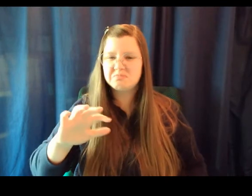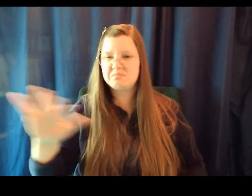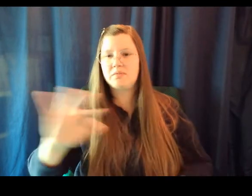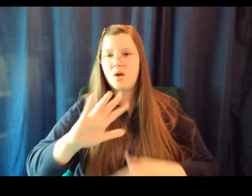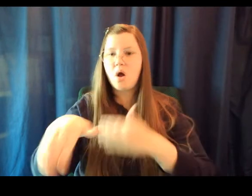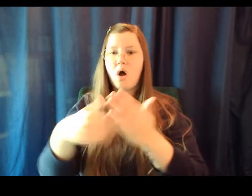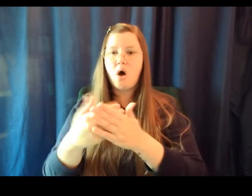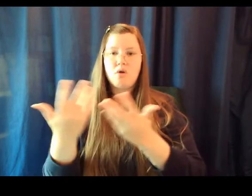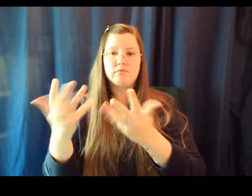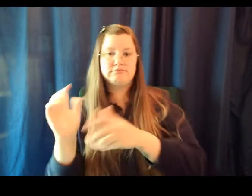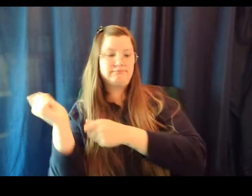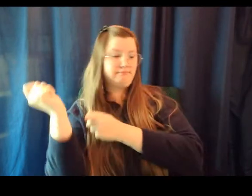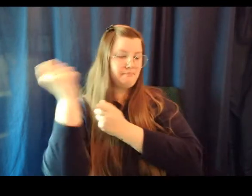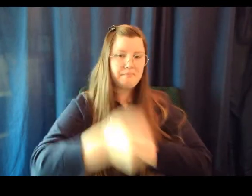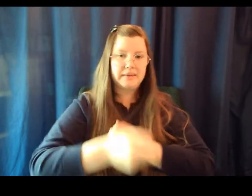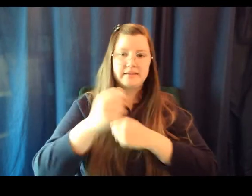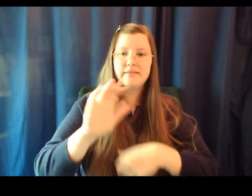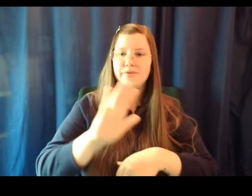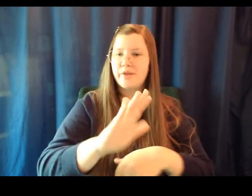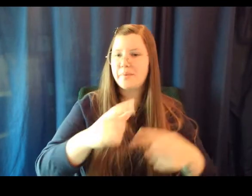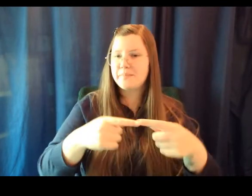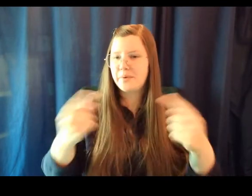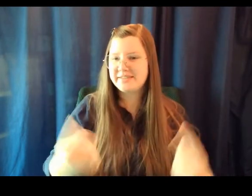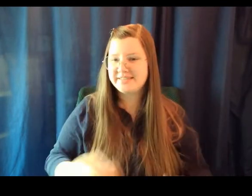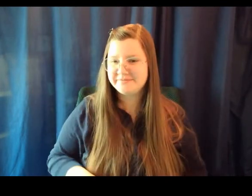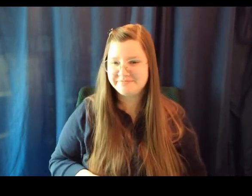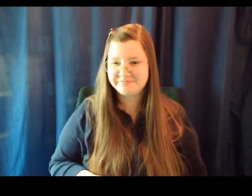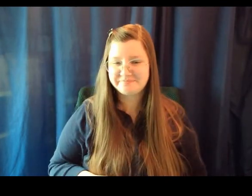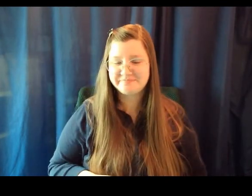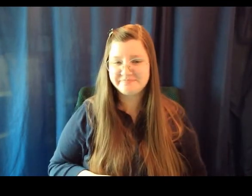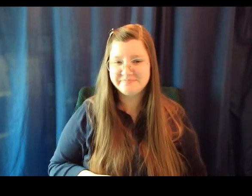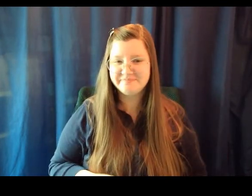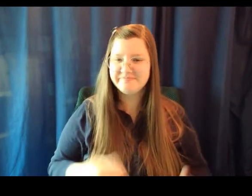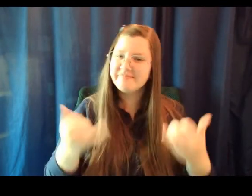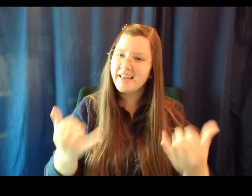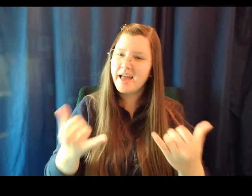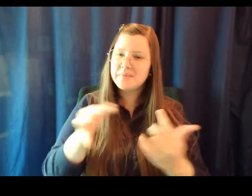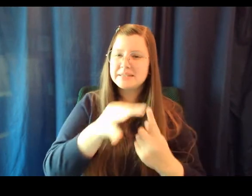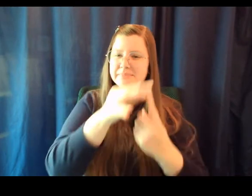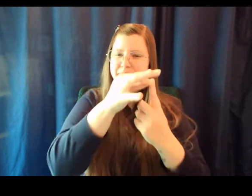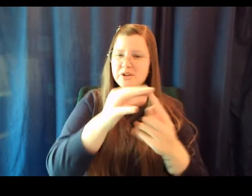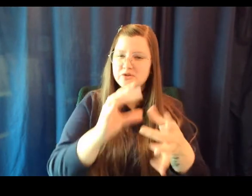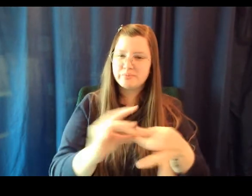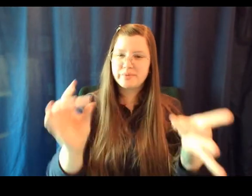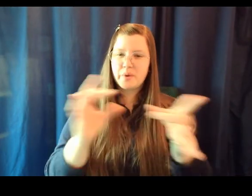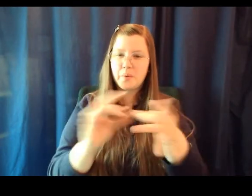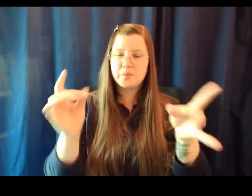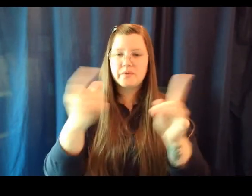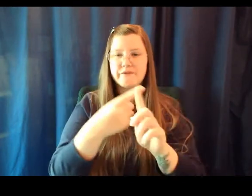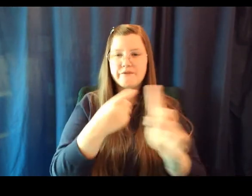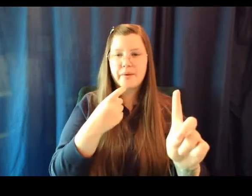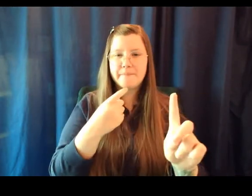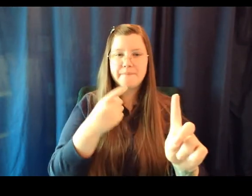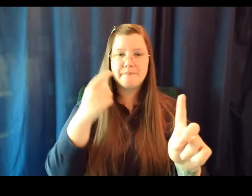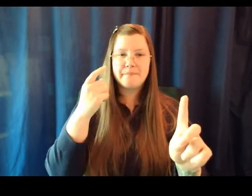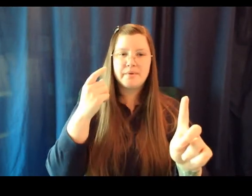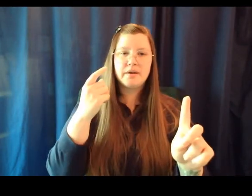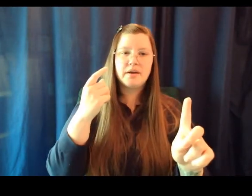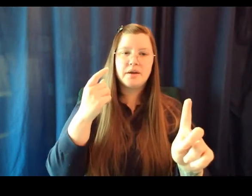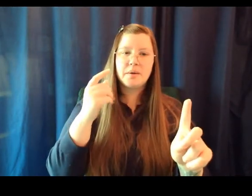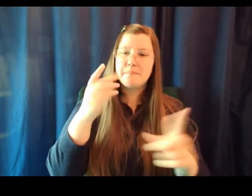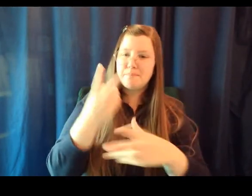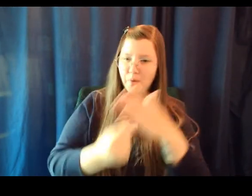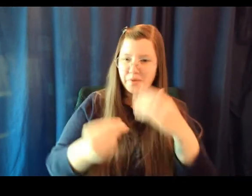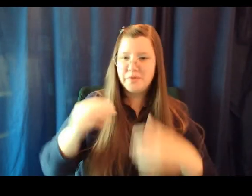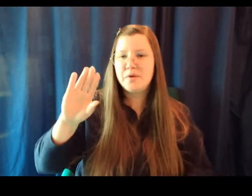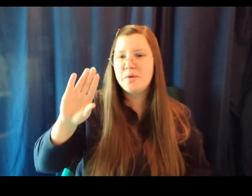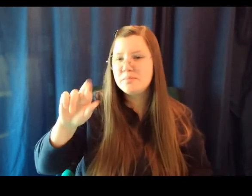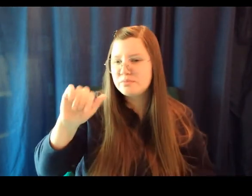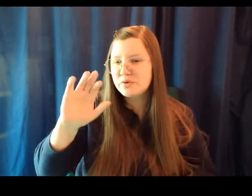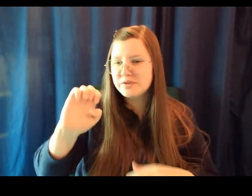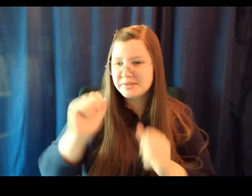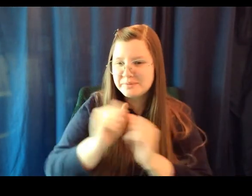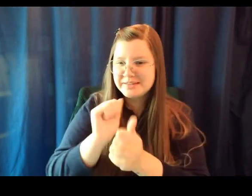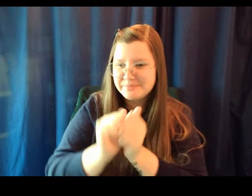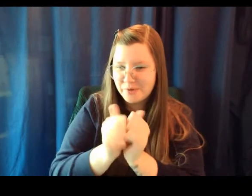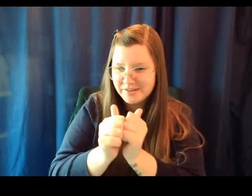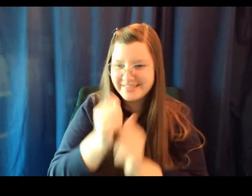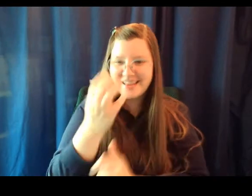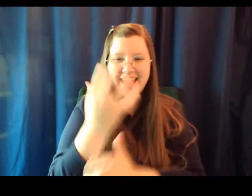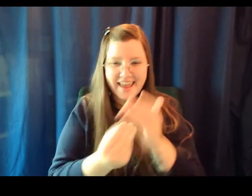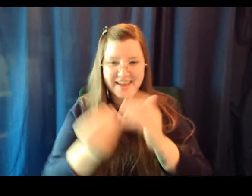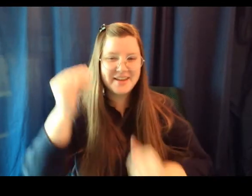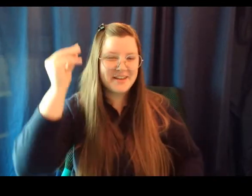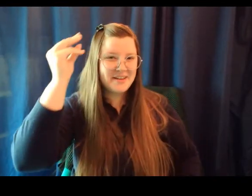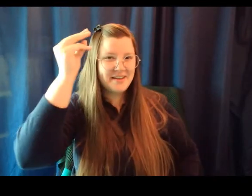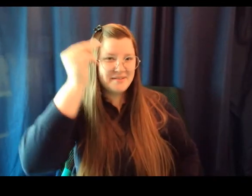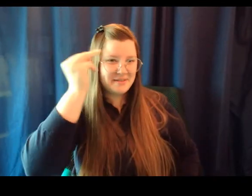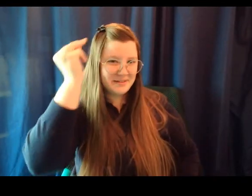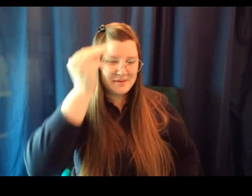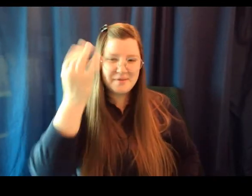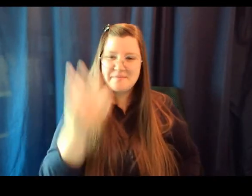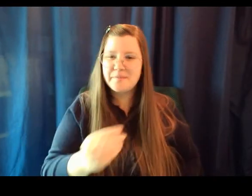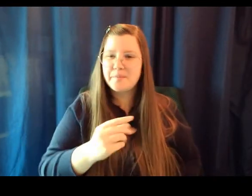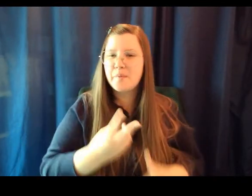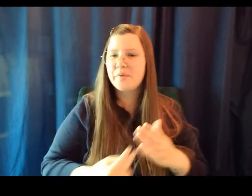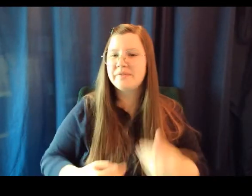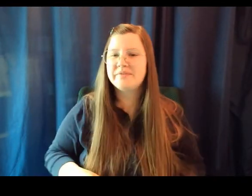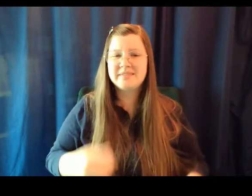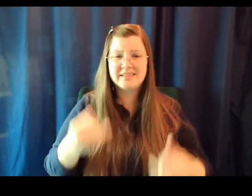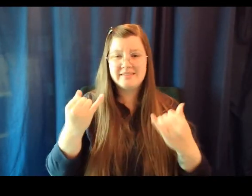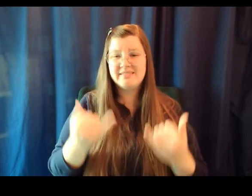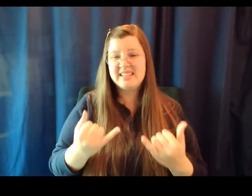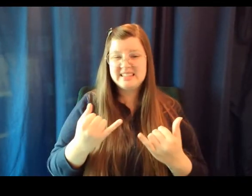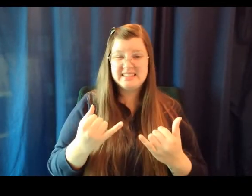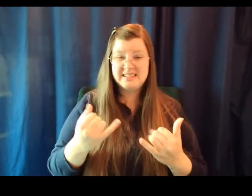On a special note, this is the second to last edition of the WBN this year and seniors you